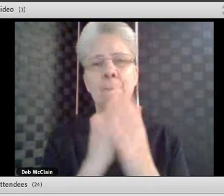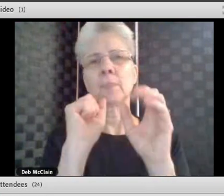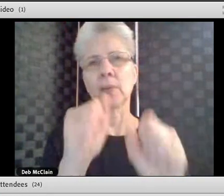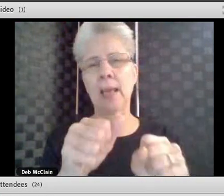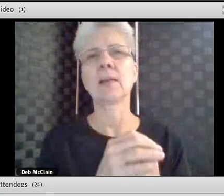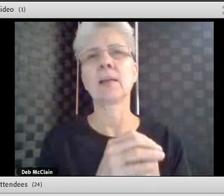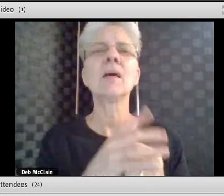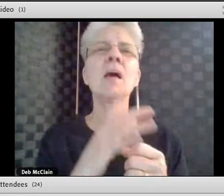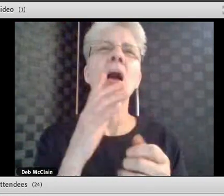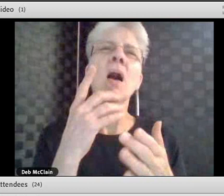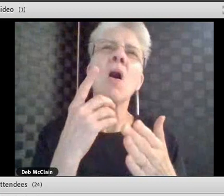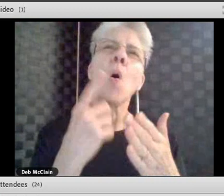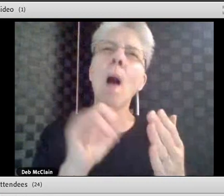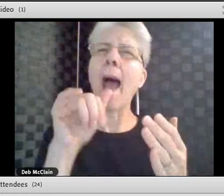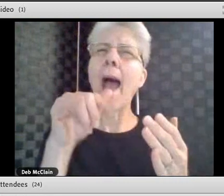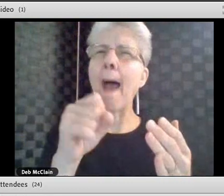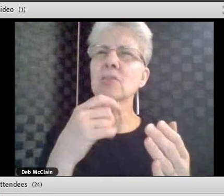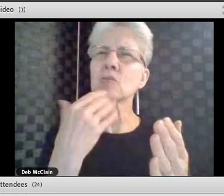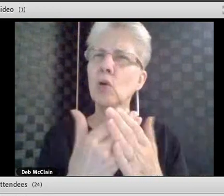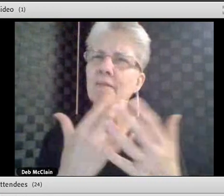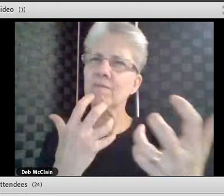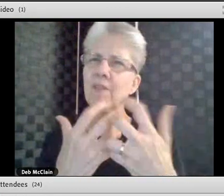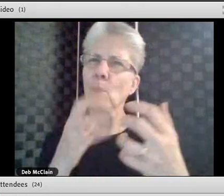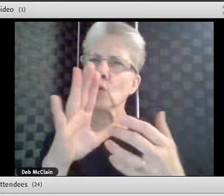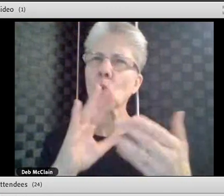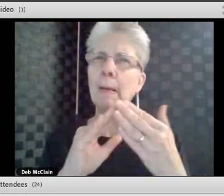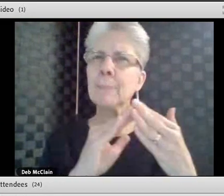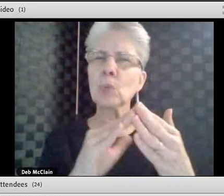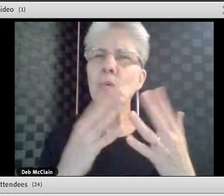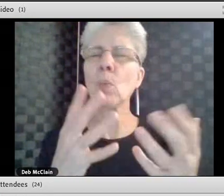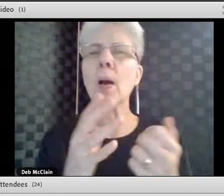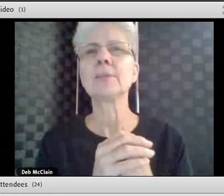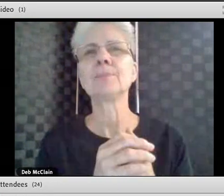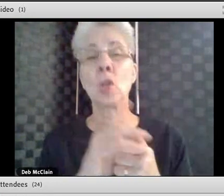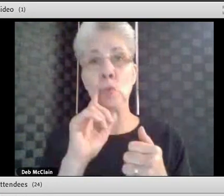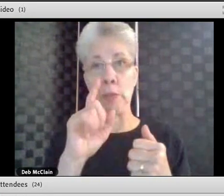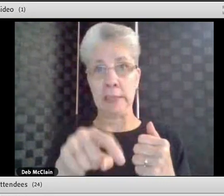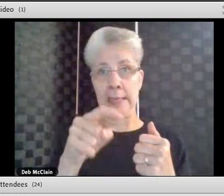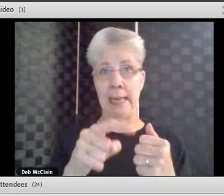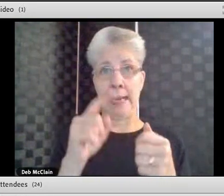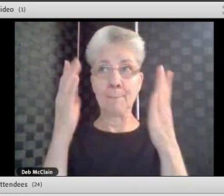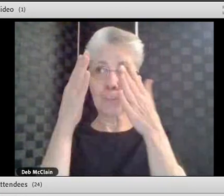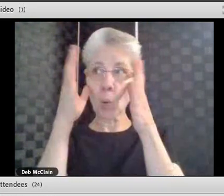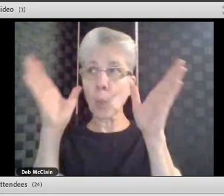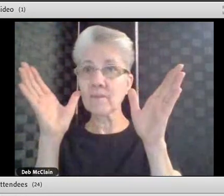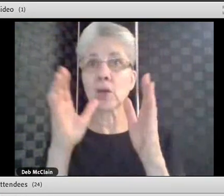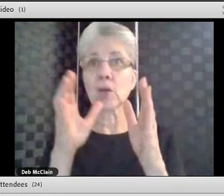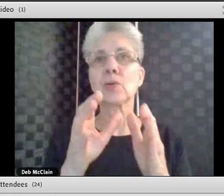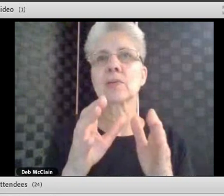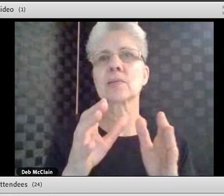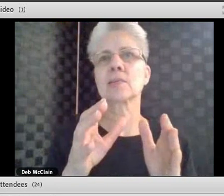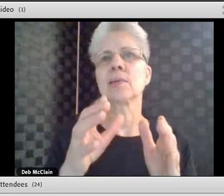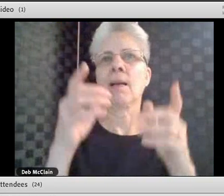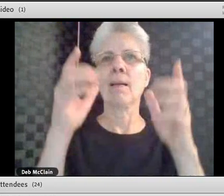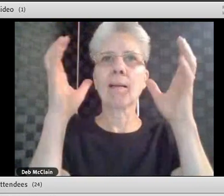come into play. What apps are going to be good for your community? Also, are you going to need peripherals,